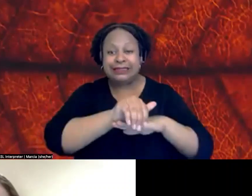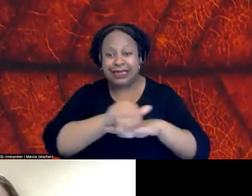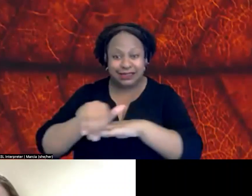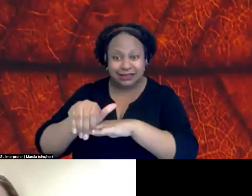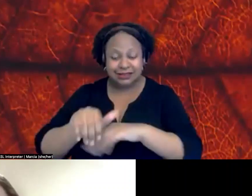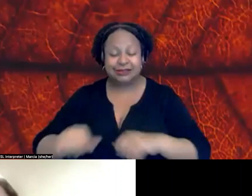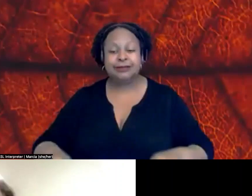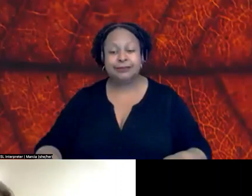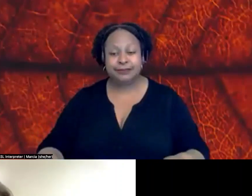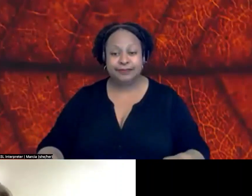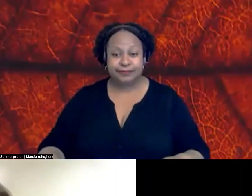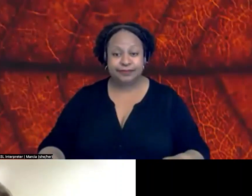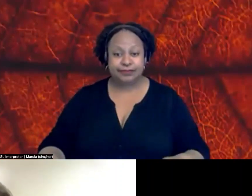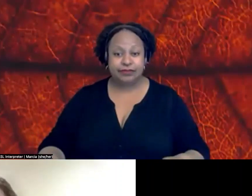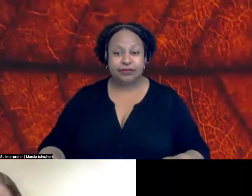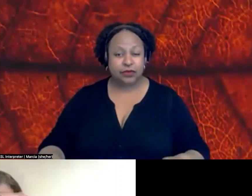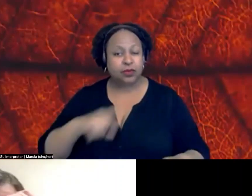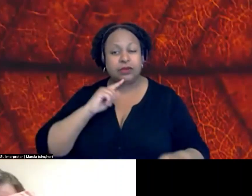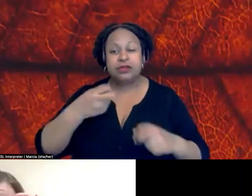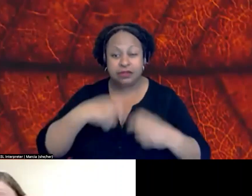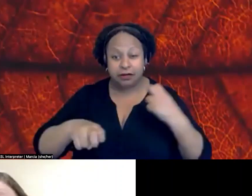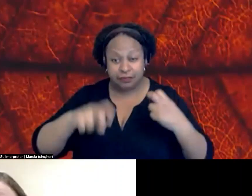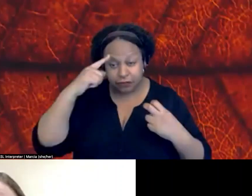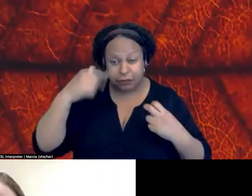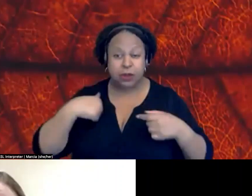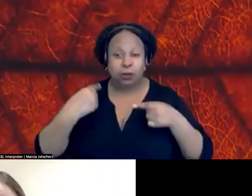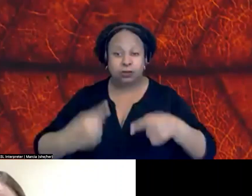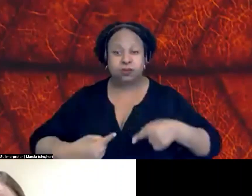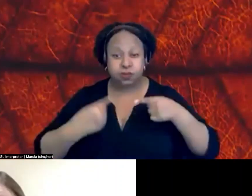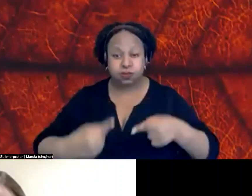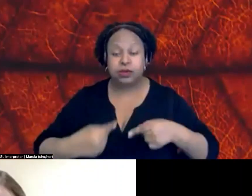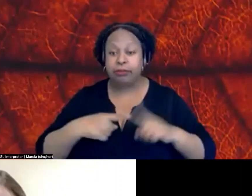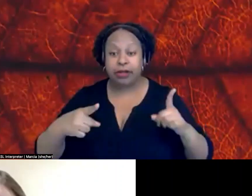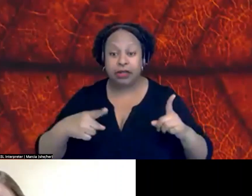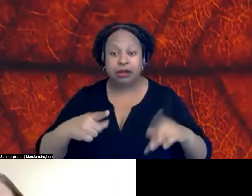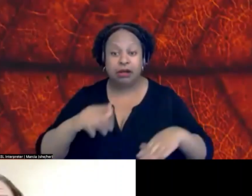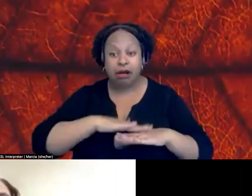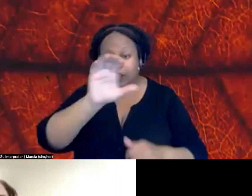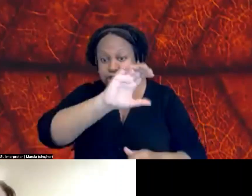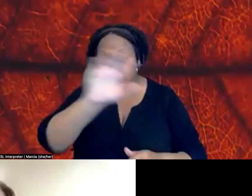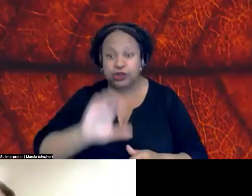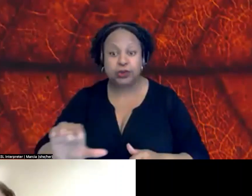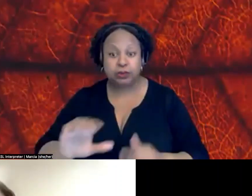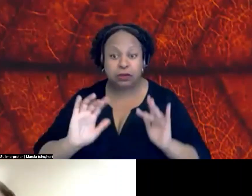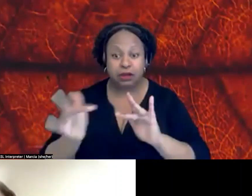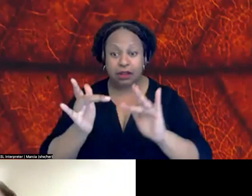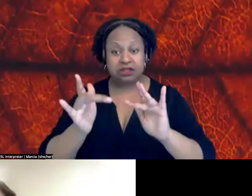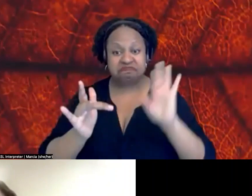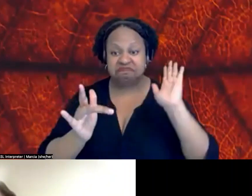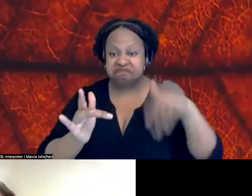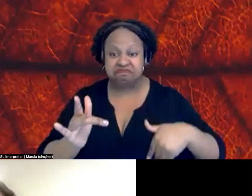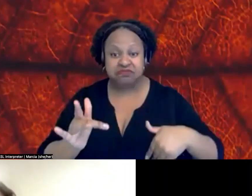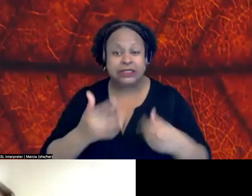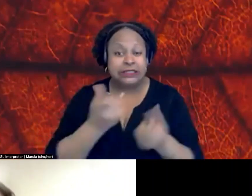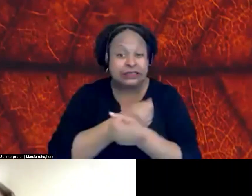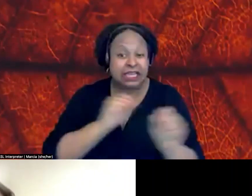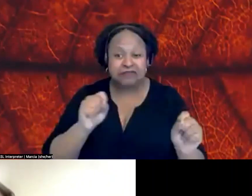And so that was really difficult for me. But with being able to be on Zoom, I didn’t have to worry about my safety as much, I could stay